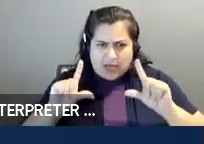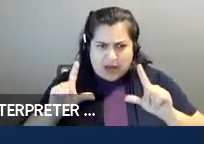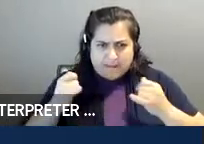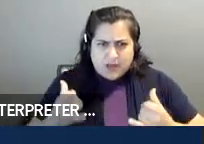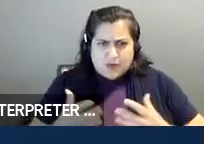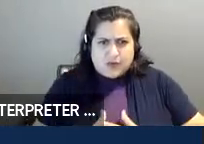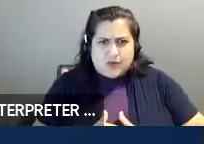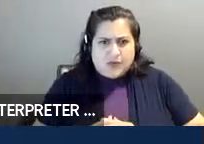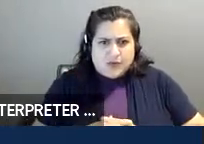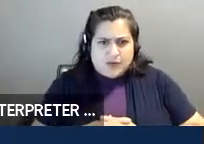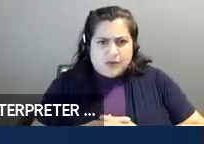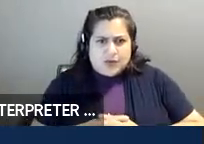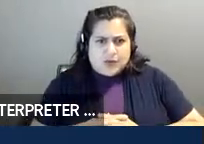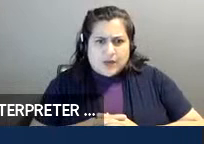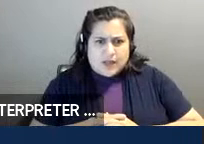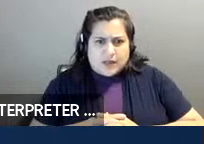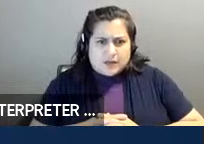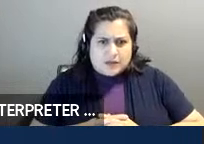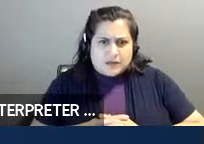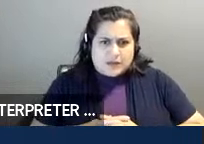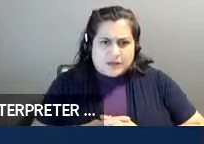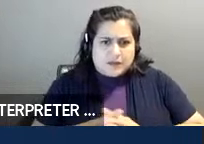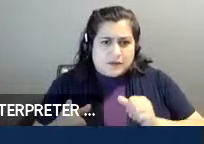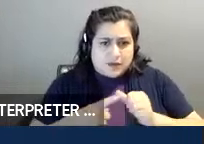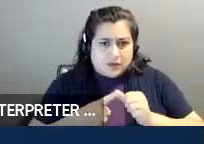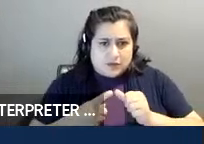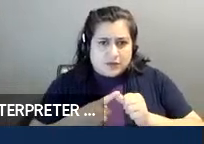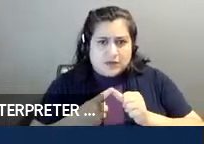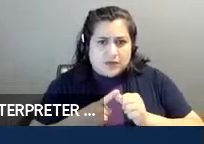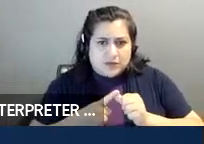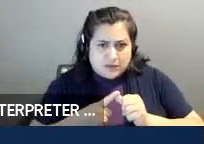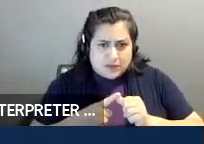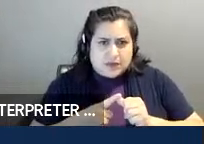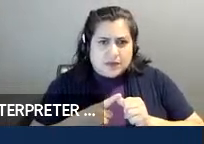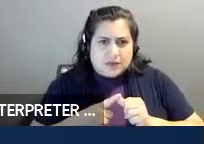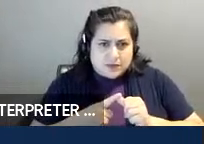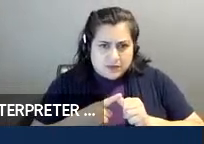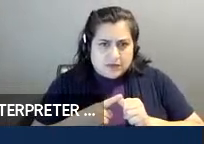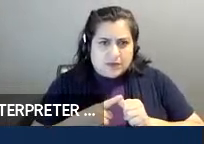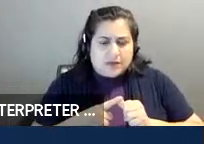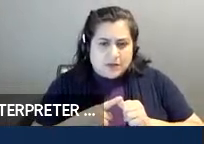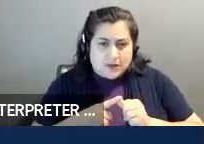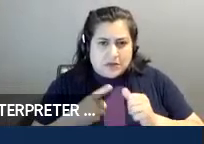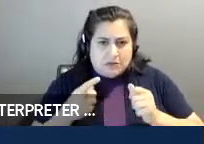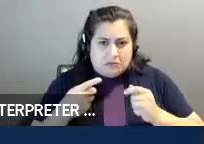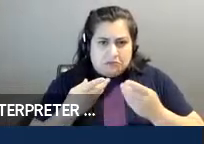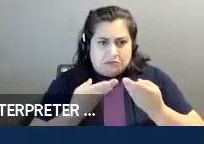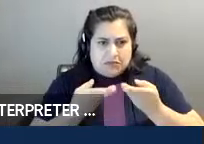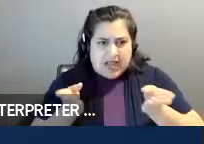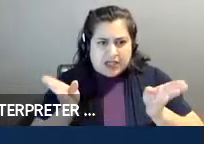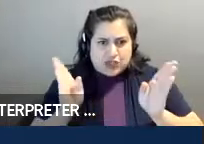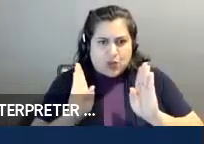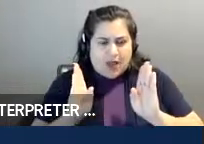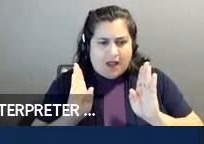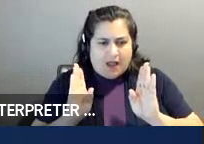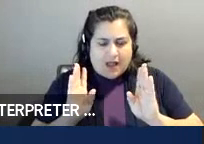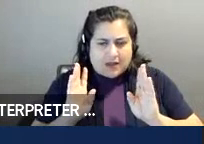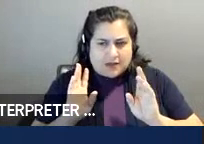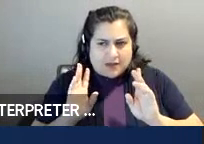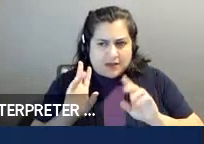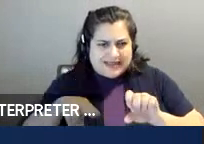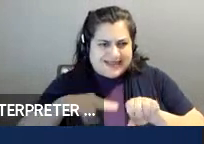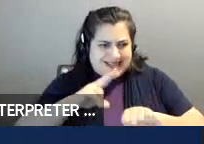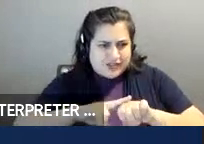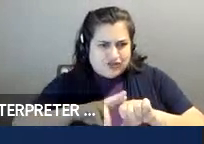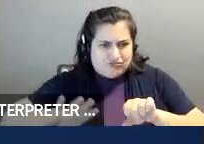So the first question is: Nationwide, what is the breakout for mobility devices?